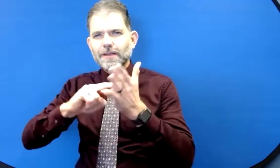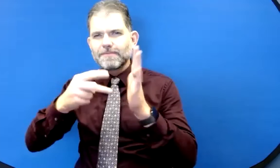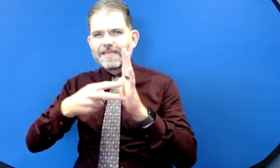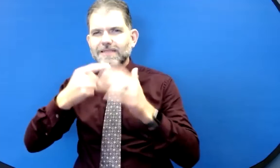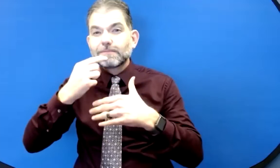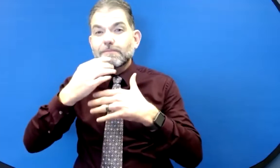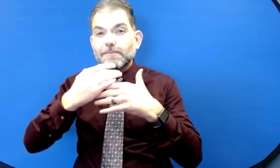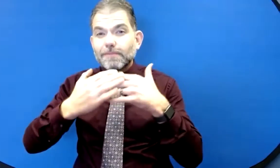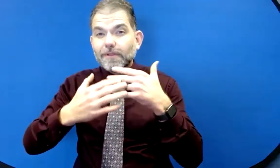an infant.